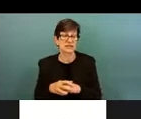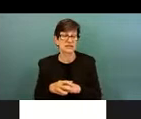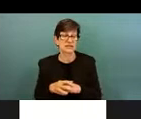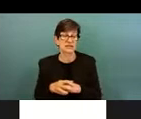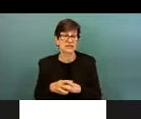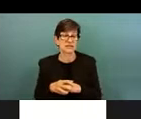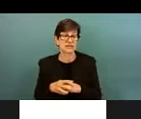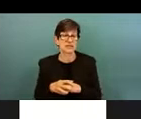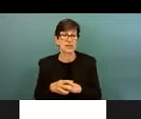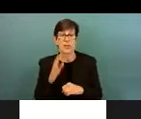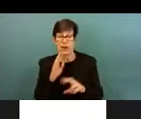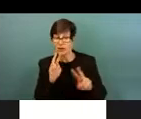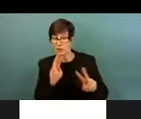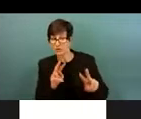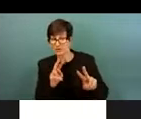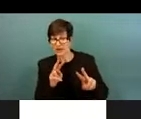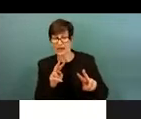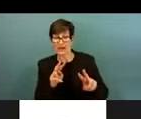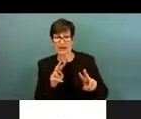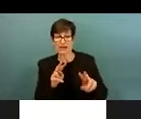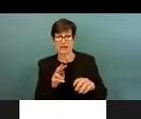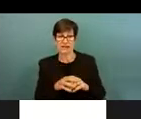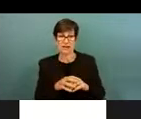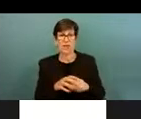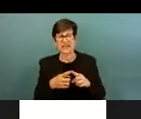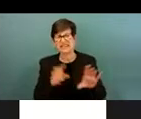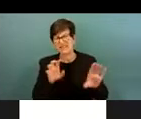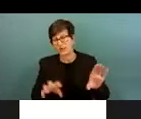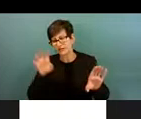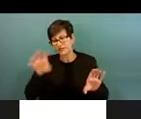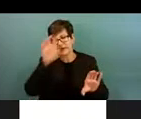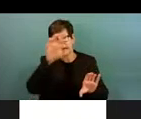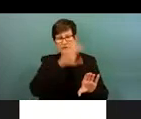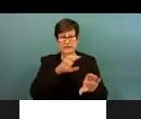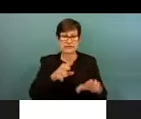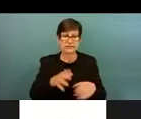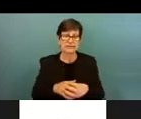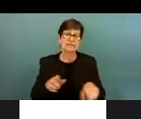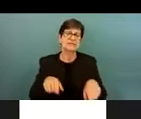when you look, although different states are reporting significantly different results,